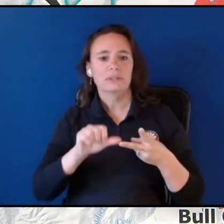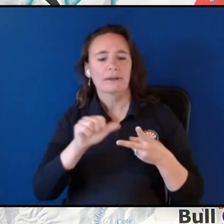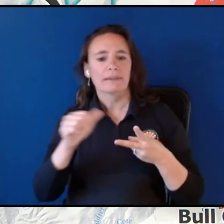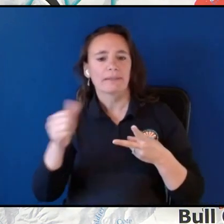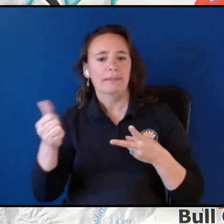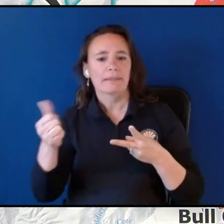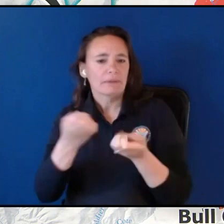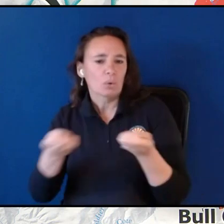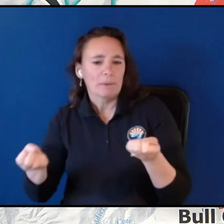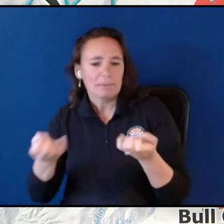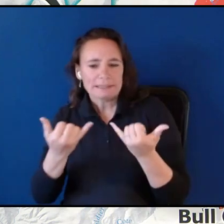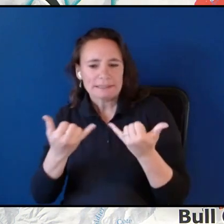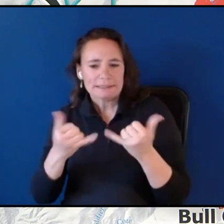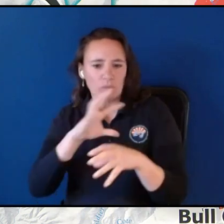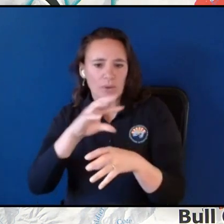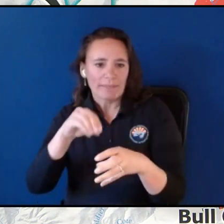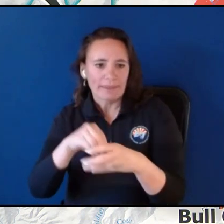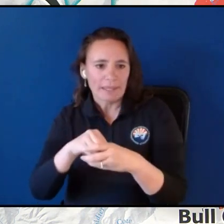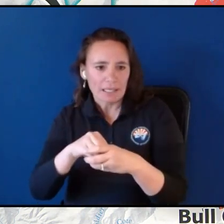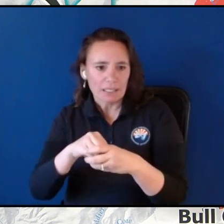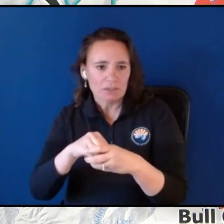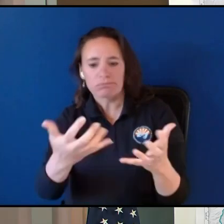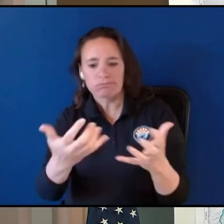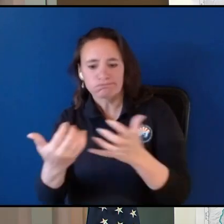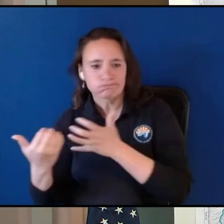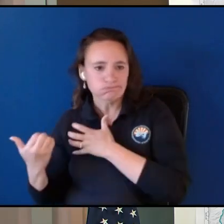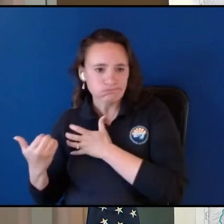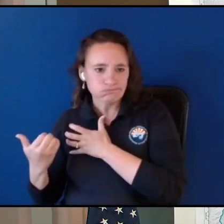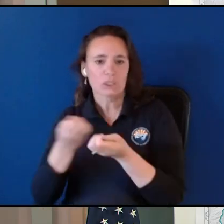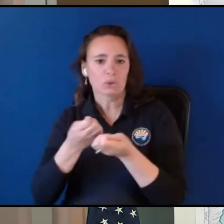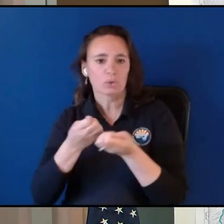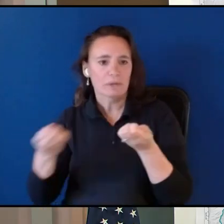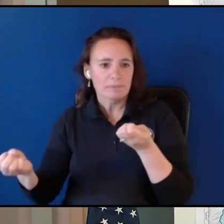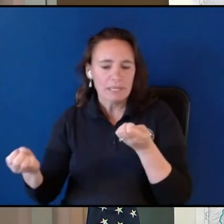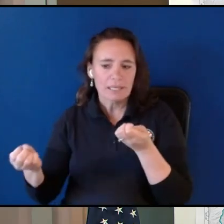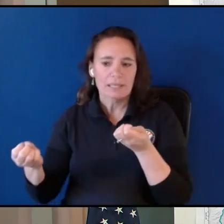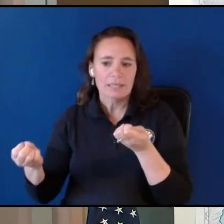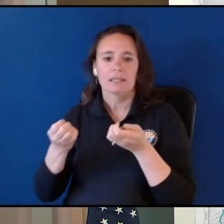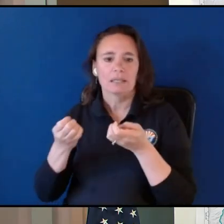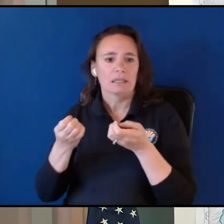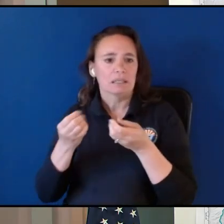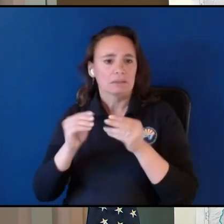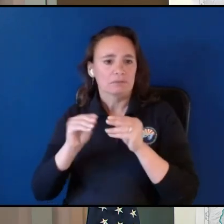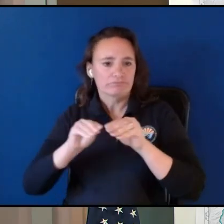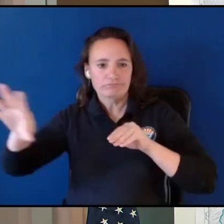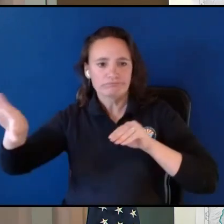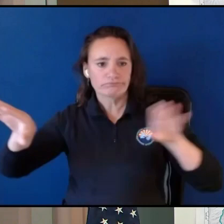goal is to get that back and get it reallocated throughout the fire. So, a lot of those efforts were continued and